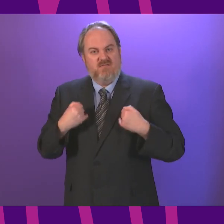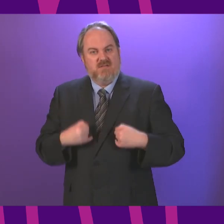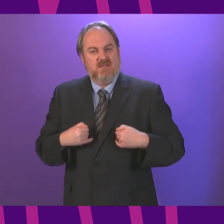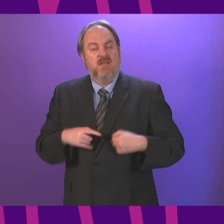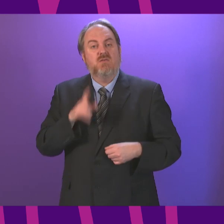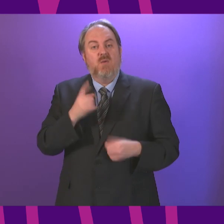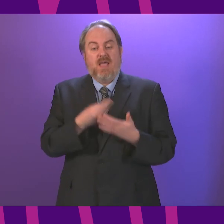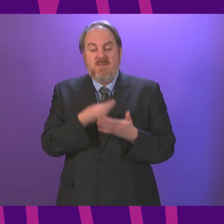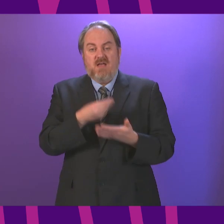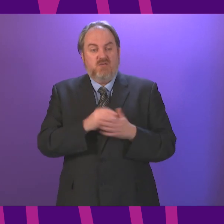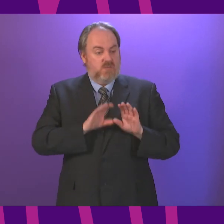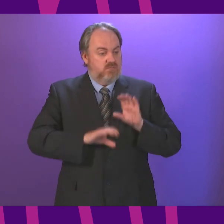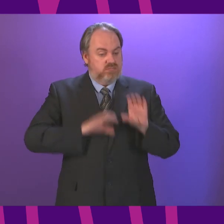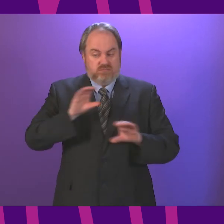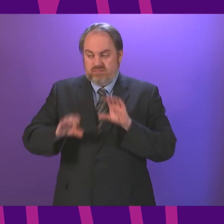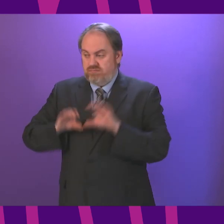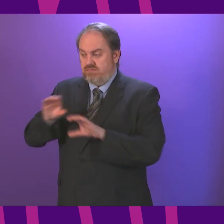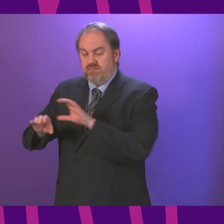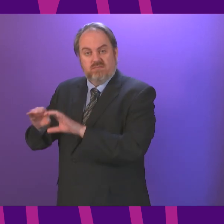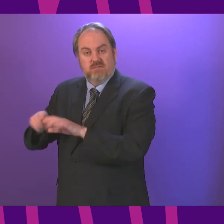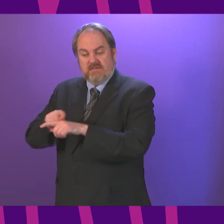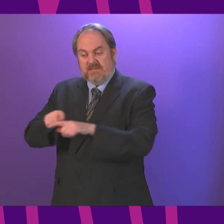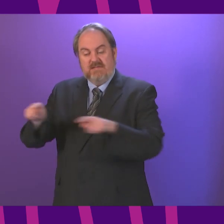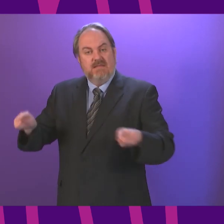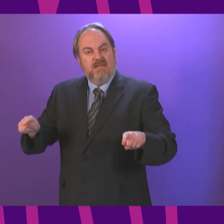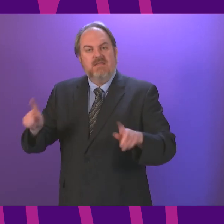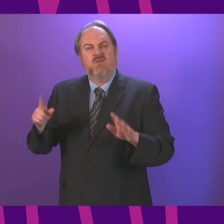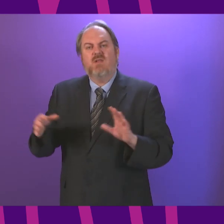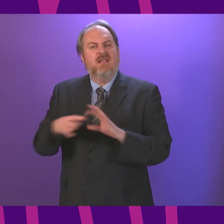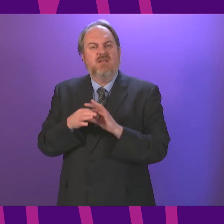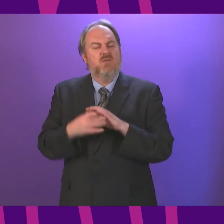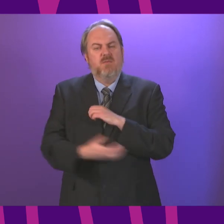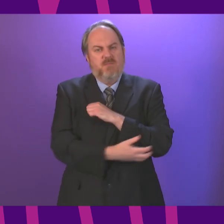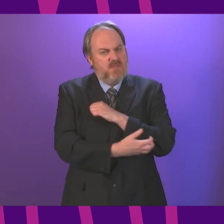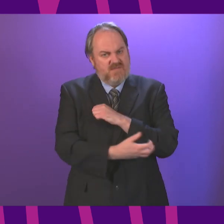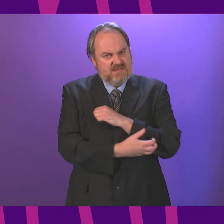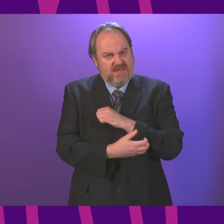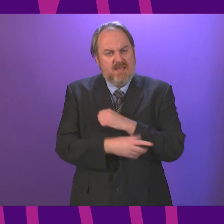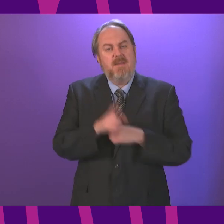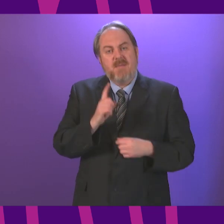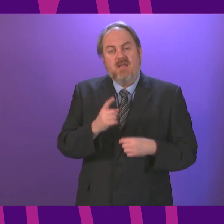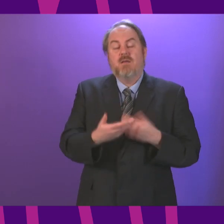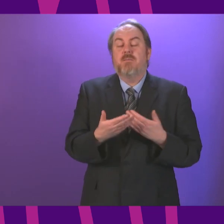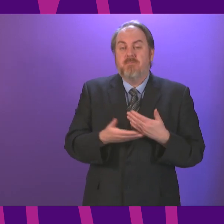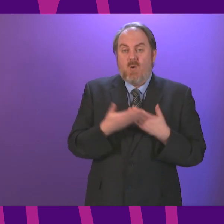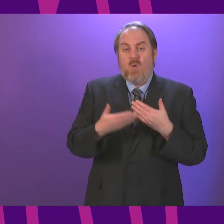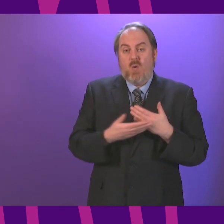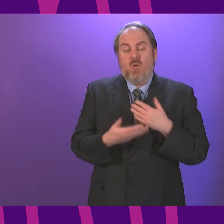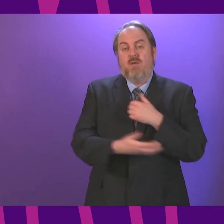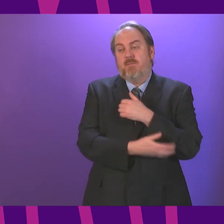although areas of high deprivation tend to make a greater number of awards. Early engagement with local authorities suggested that a major reason for applications being